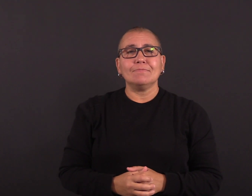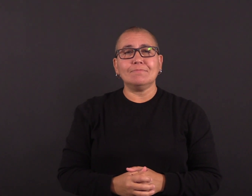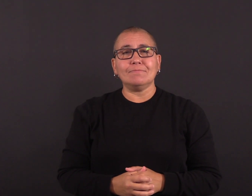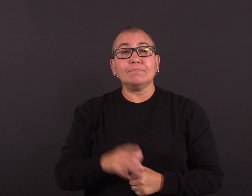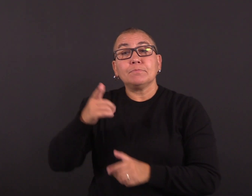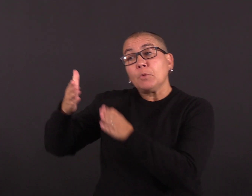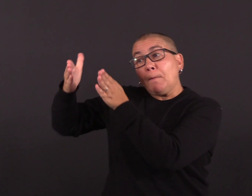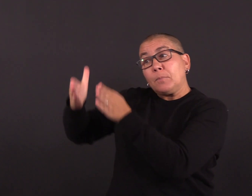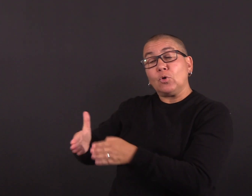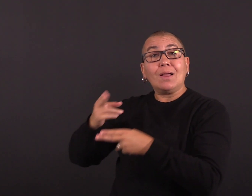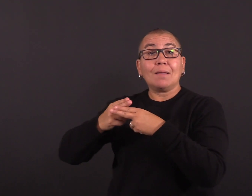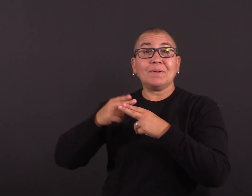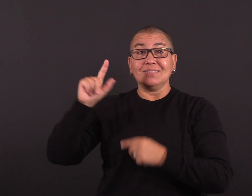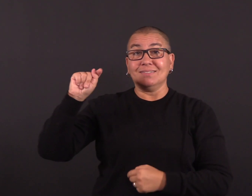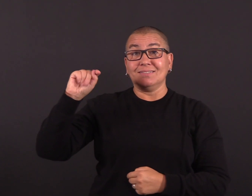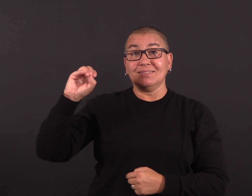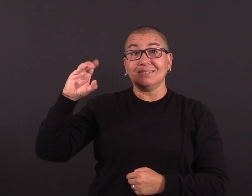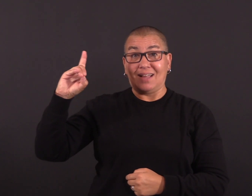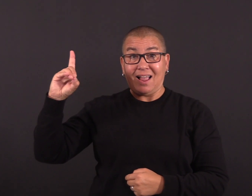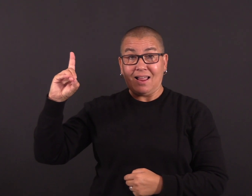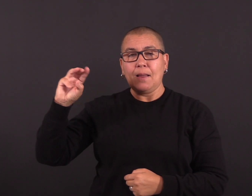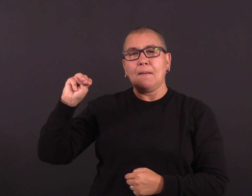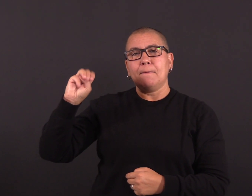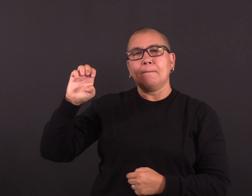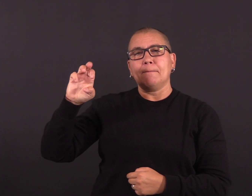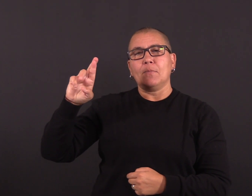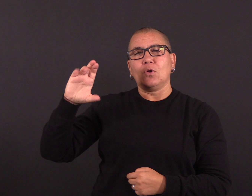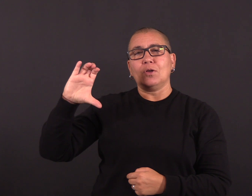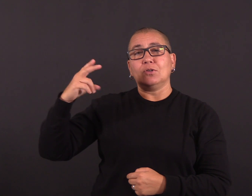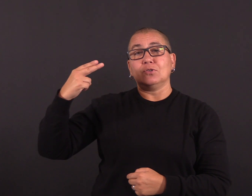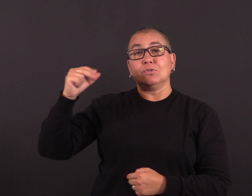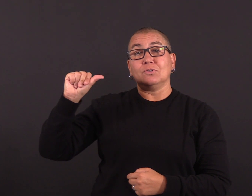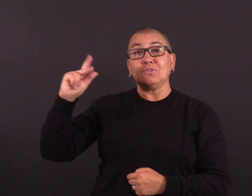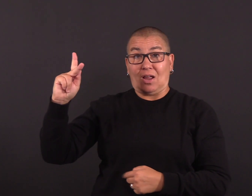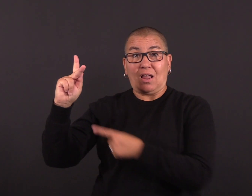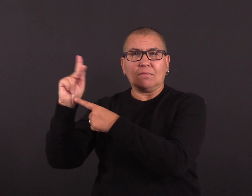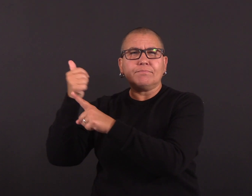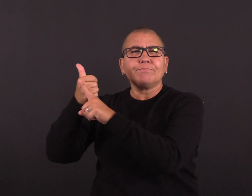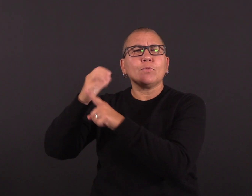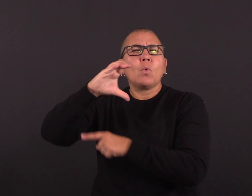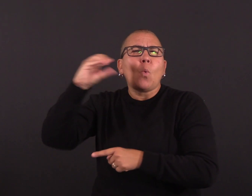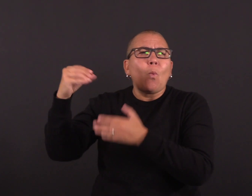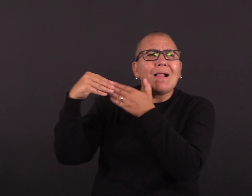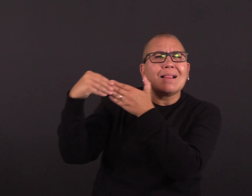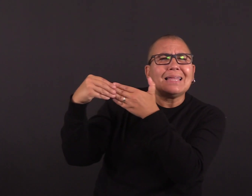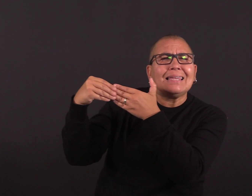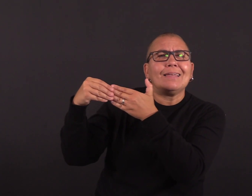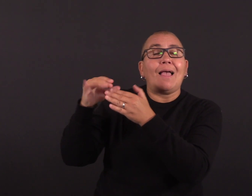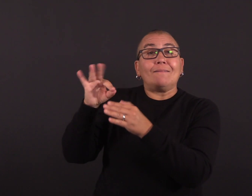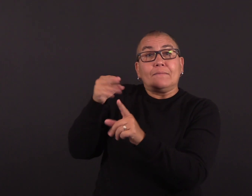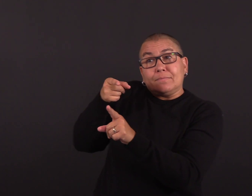flagged any new issues with the EG.5 and FL.1.5.1 variants, from its ongoing joint